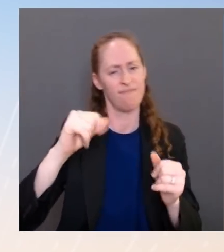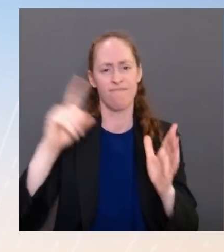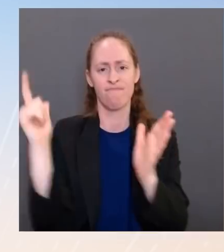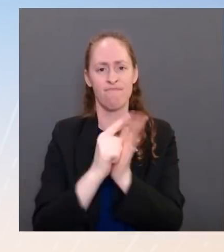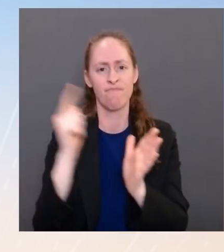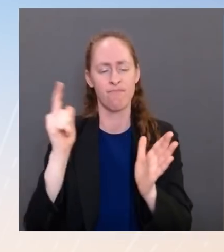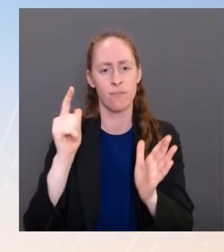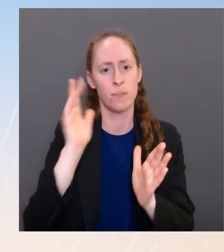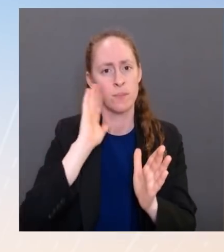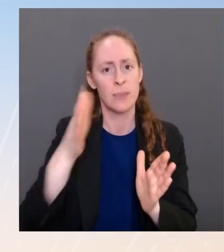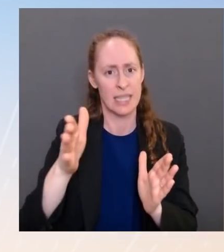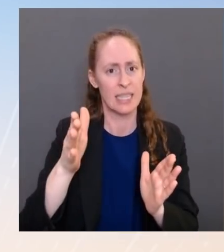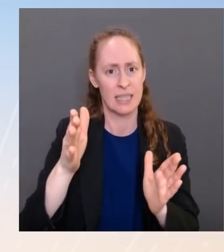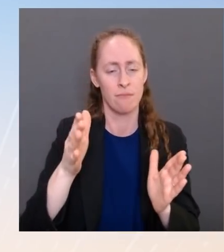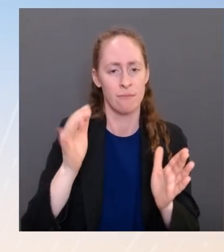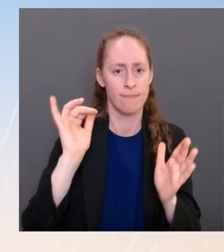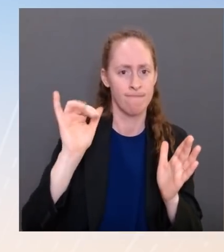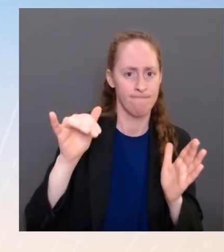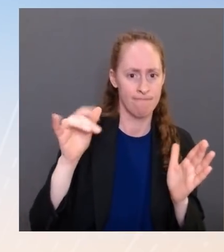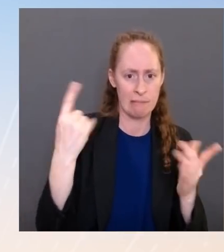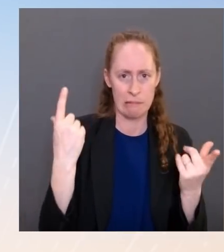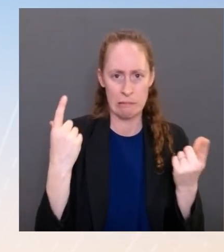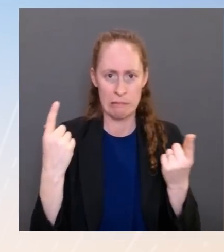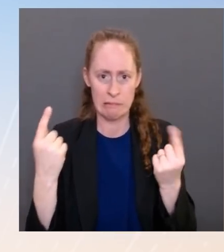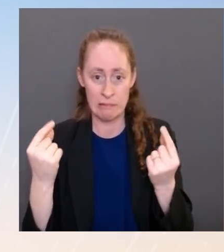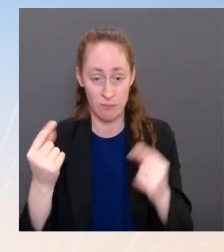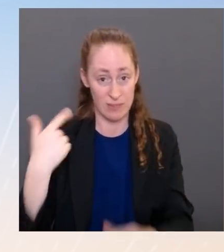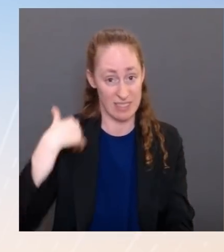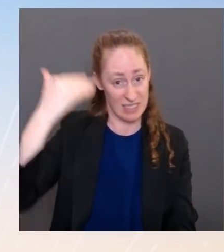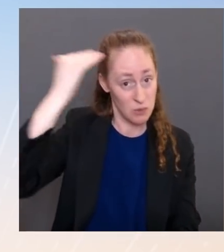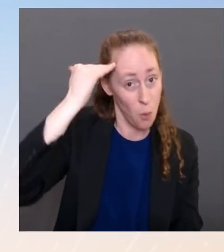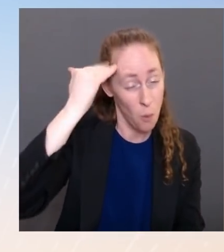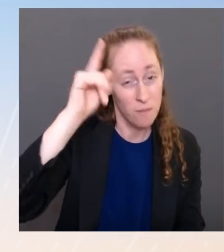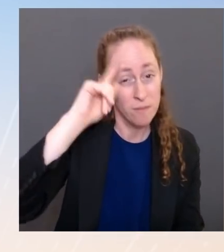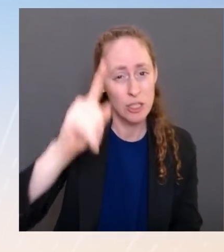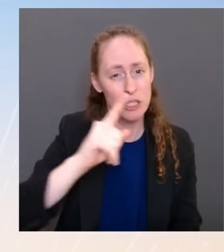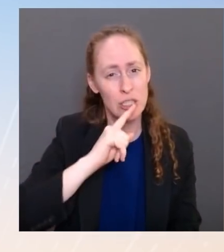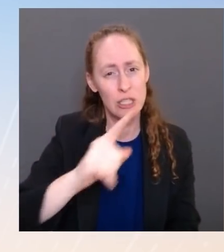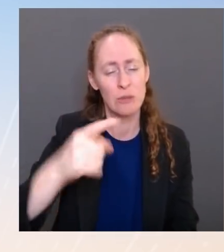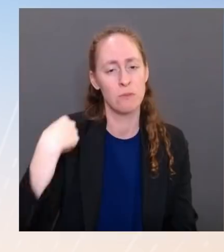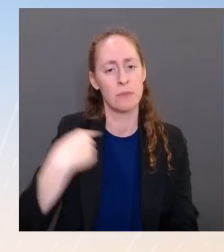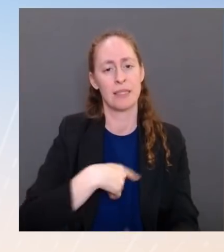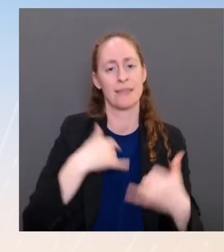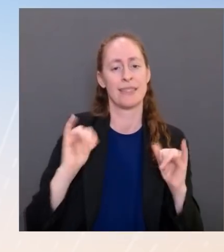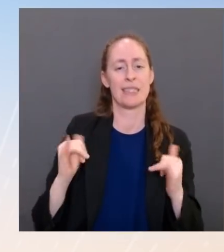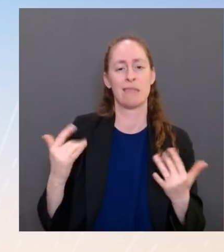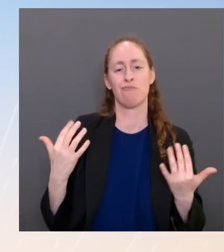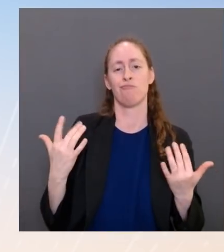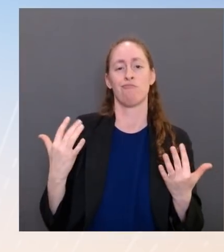As we said, we wouldn't before there's a final opinion. But those are the factors we're looking at. The Press: And just one more question. Where does the White House stand on whether